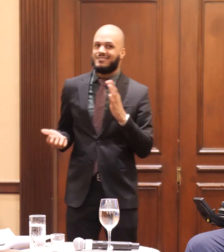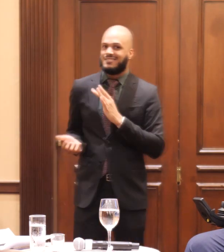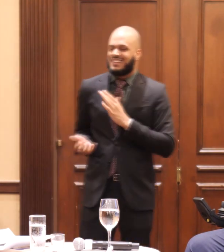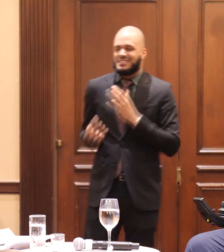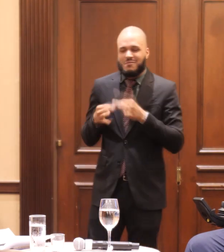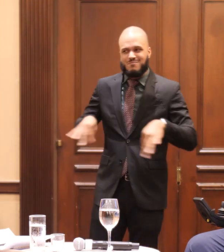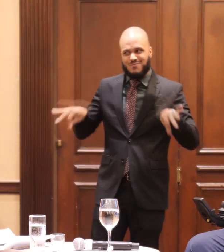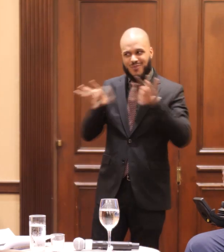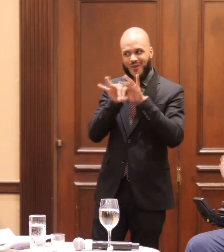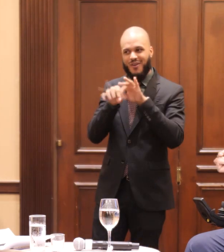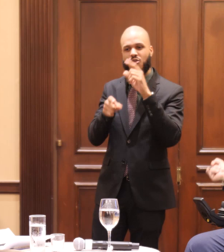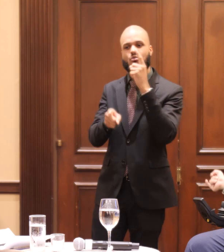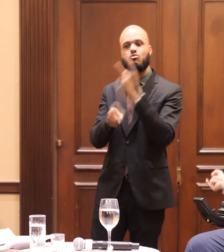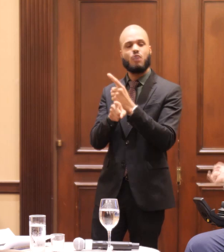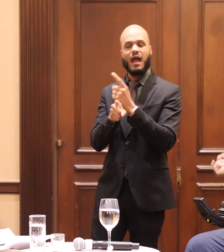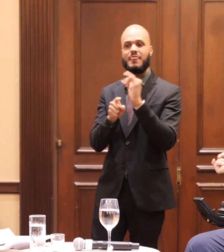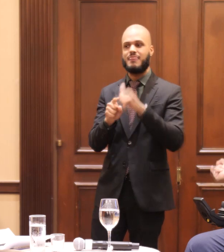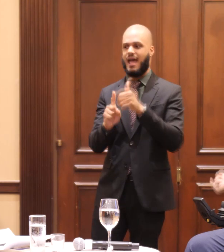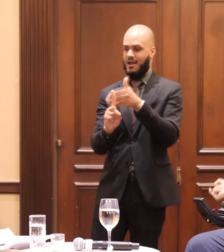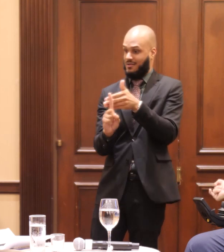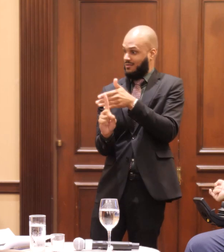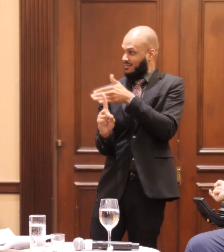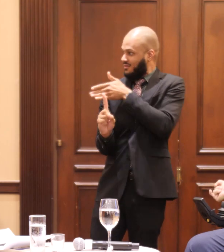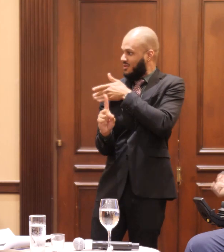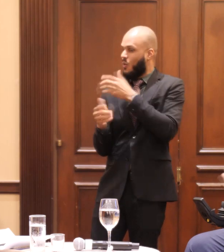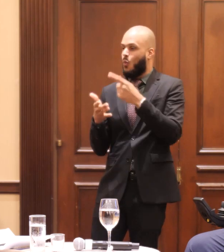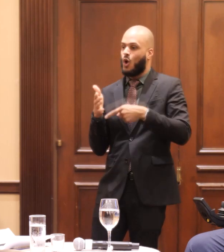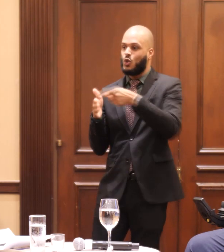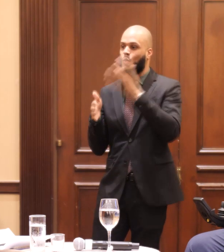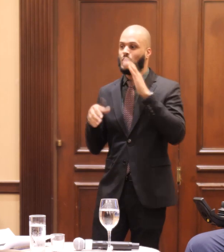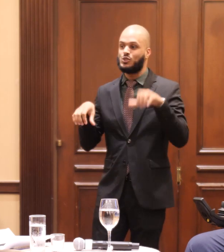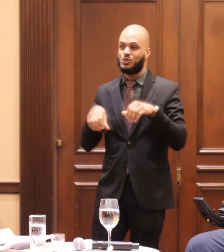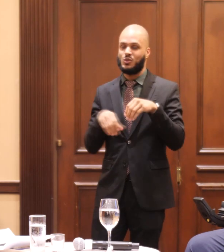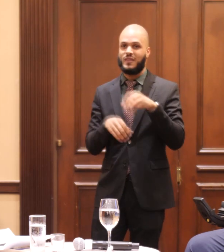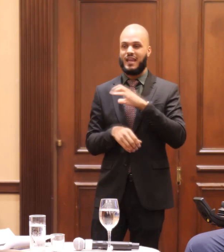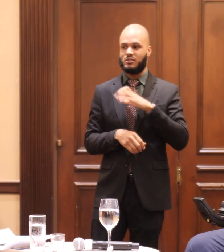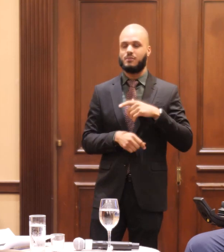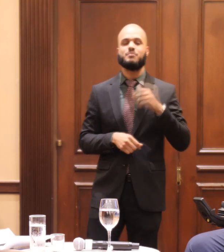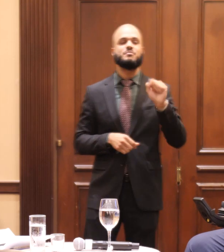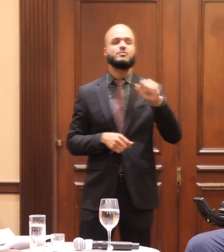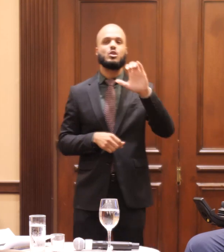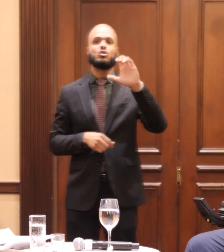right it's the predicate to everything you're going to do at the council BURGDORF: I mentioned Chris Bell and I co-wrote this report.